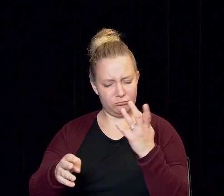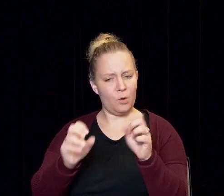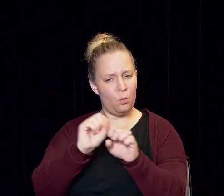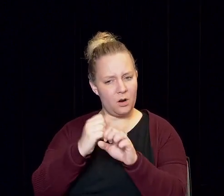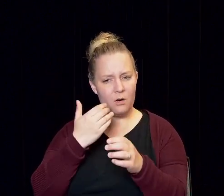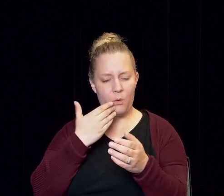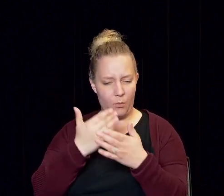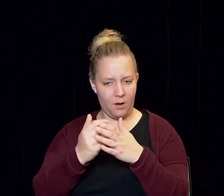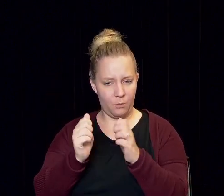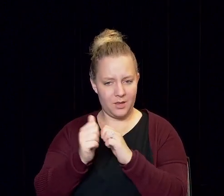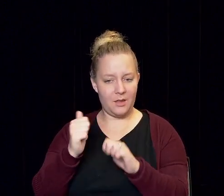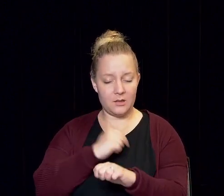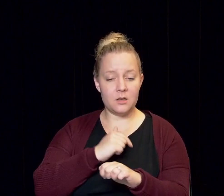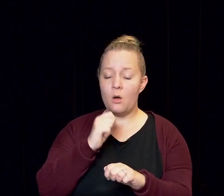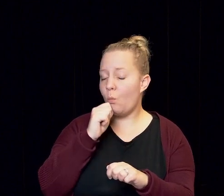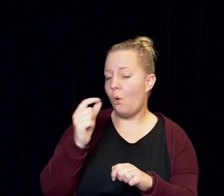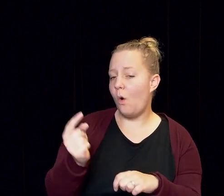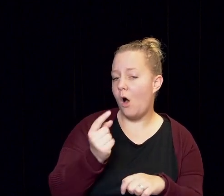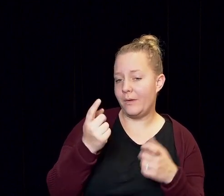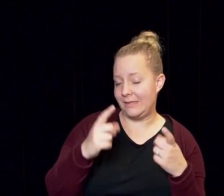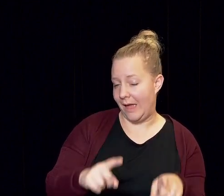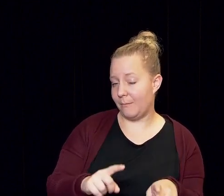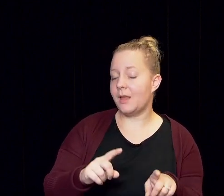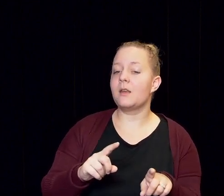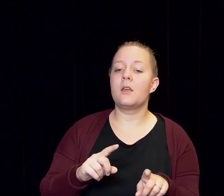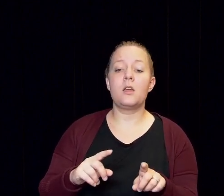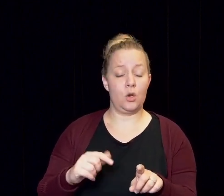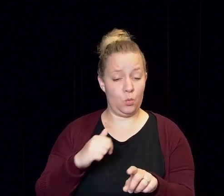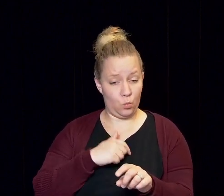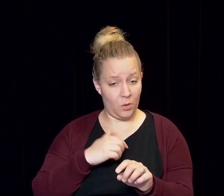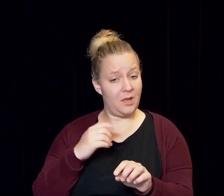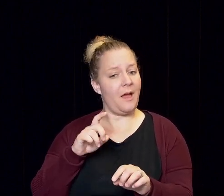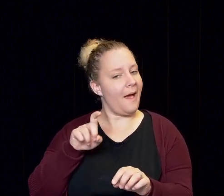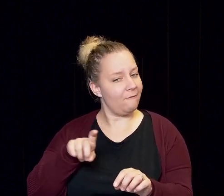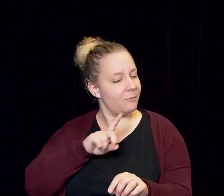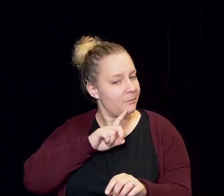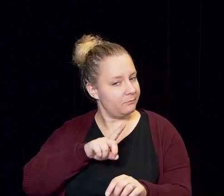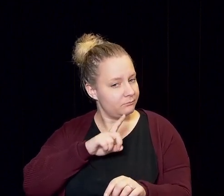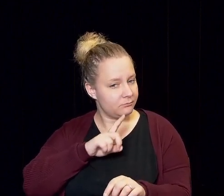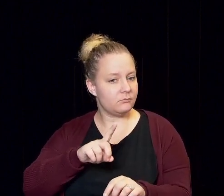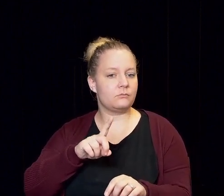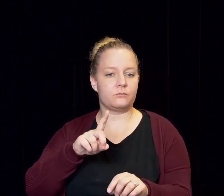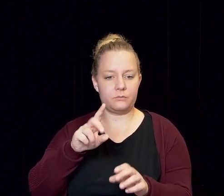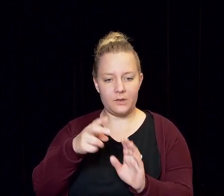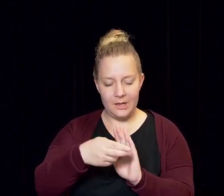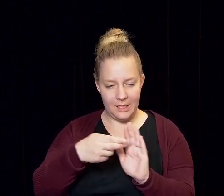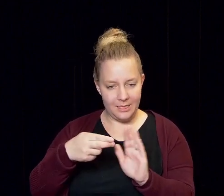always luck out that much. Just like we had to be sure to label the columns with the variable names